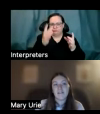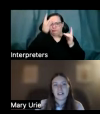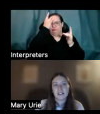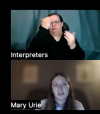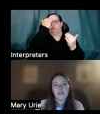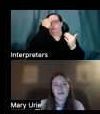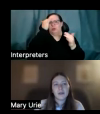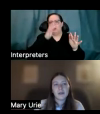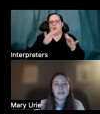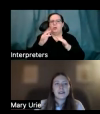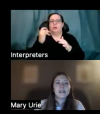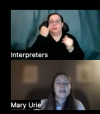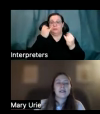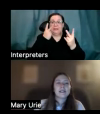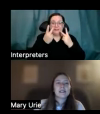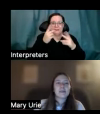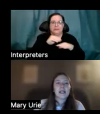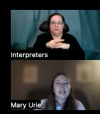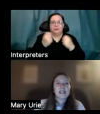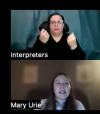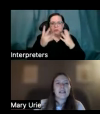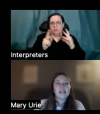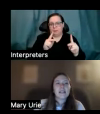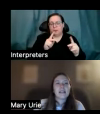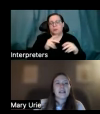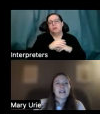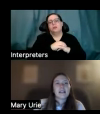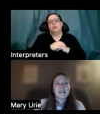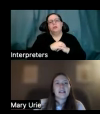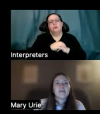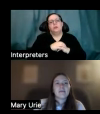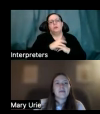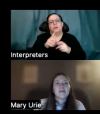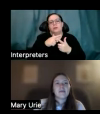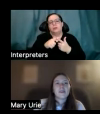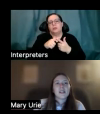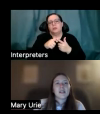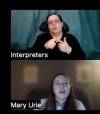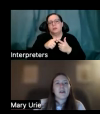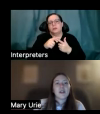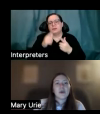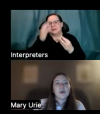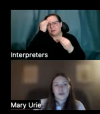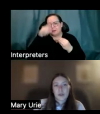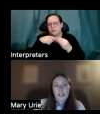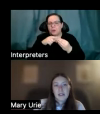affecting a lot of people. And then thinking about your story,